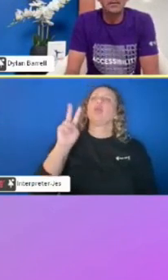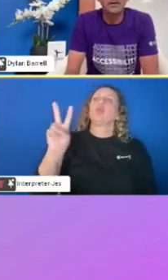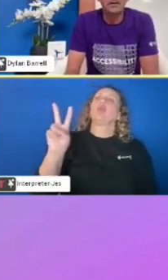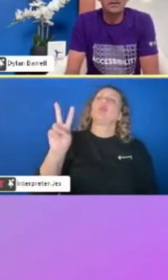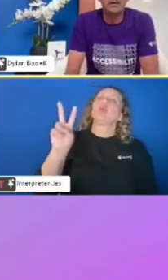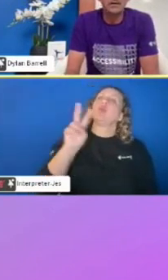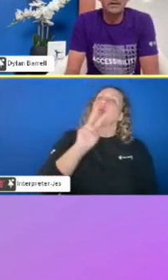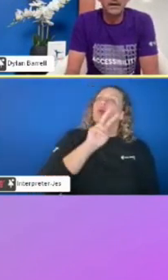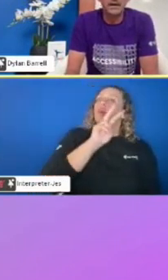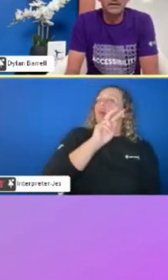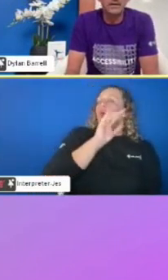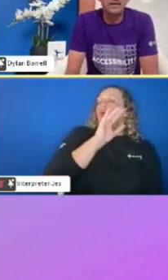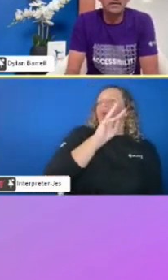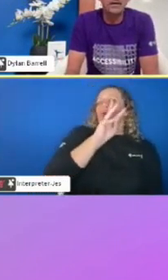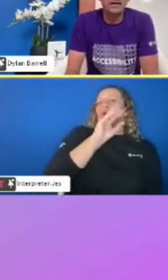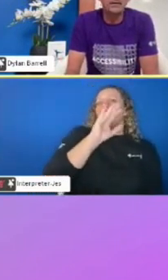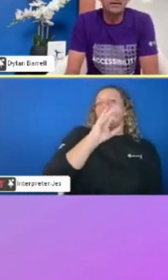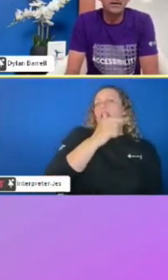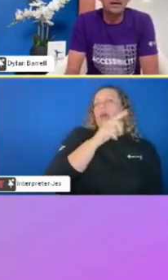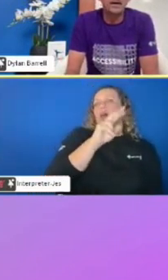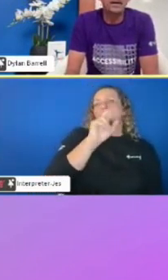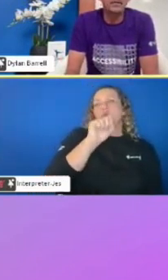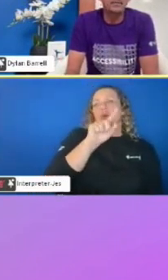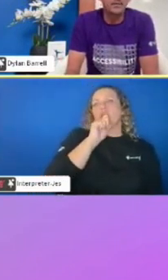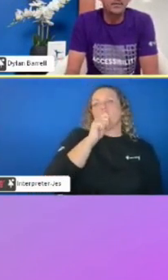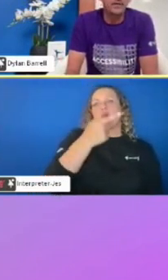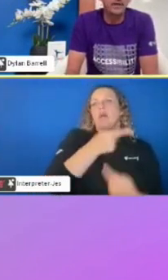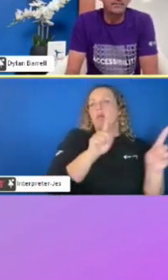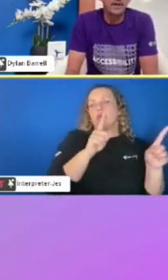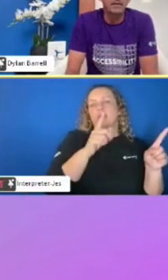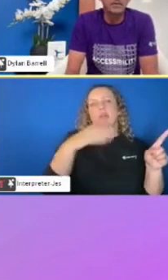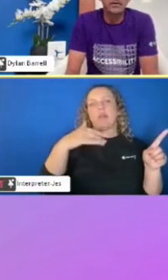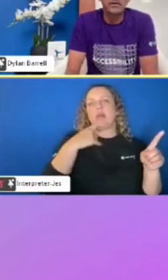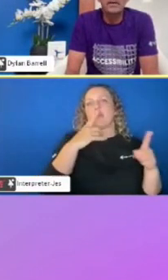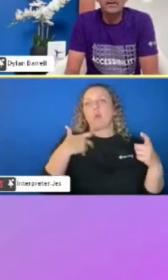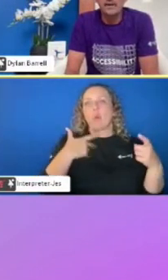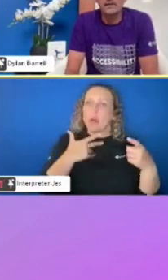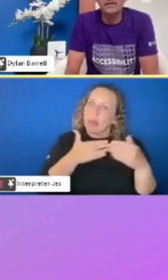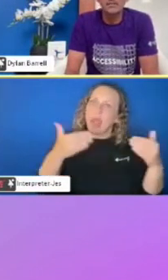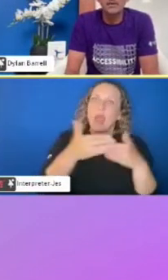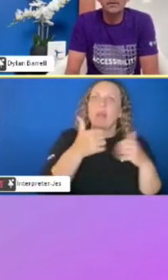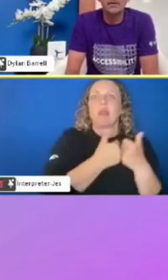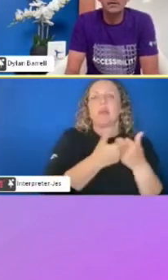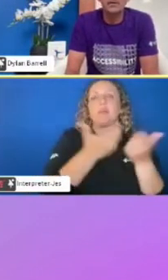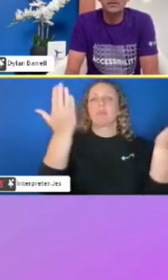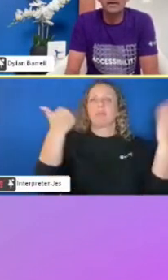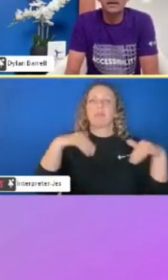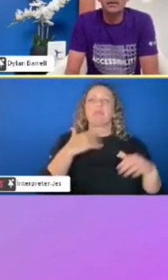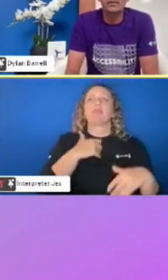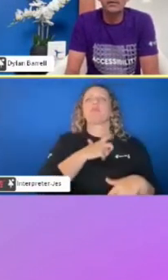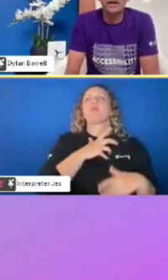we wanted to stay ahead of the curve there and we added support for that. We also extended support for new AAA rules